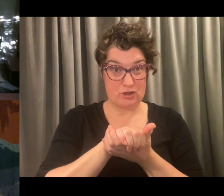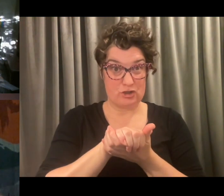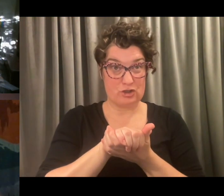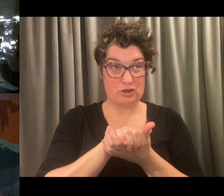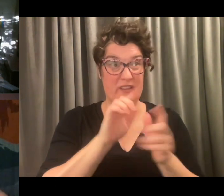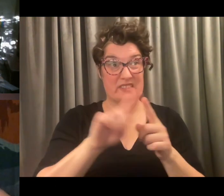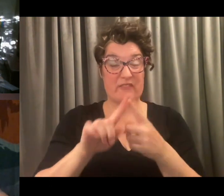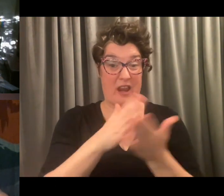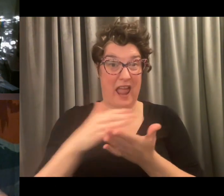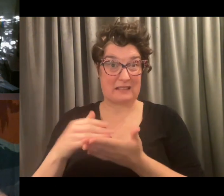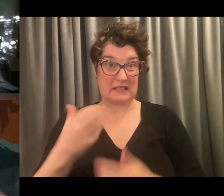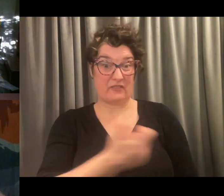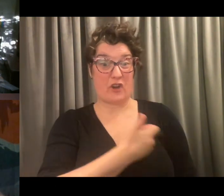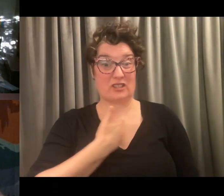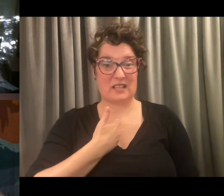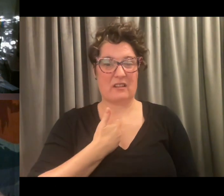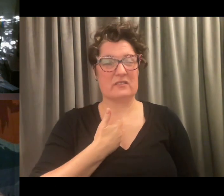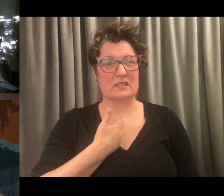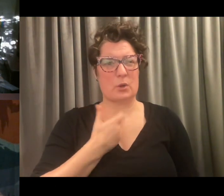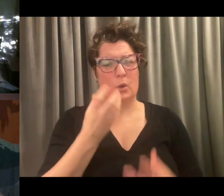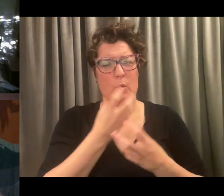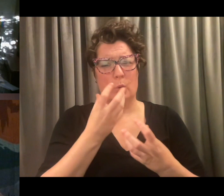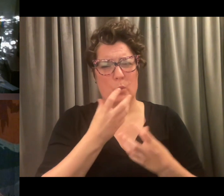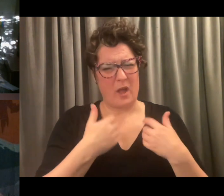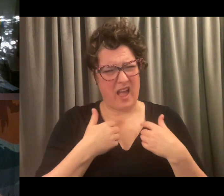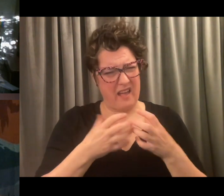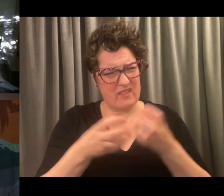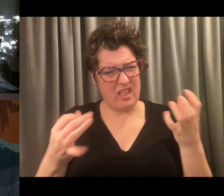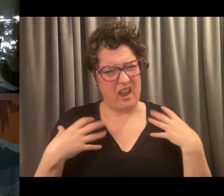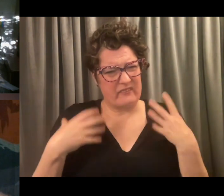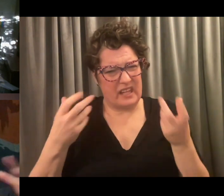that has to offer the world in general and like, yeah, if everybody could